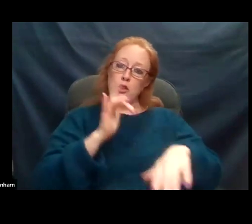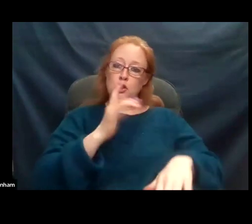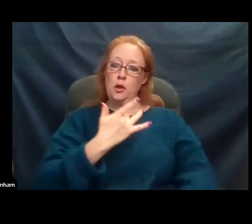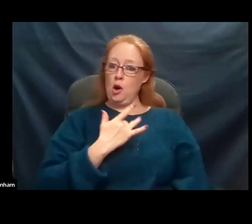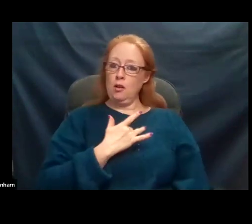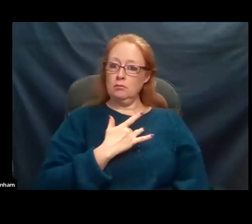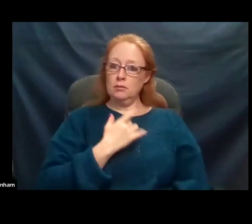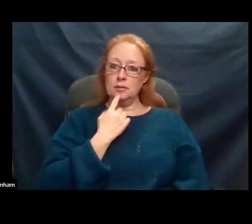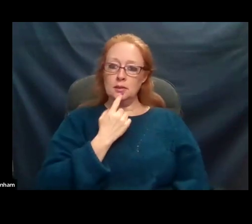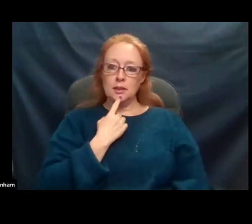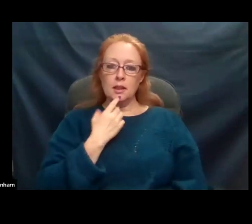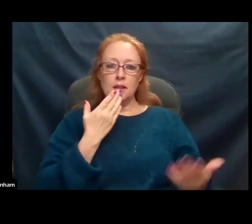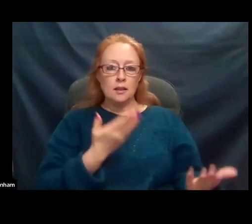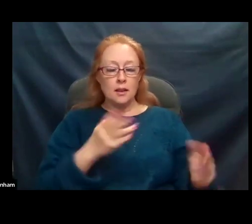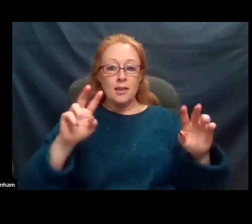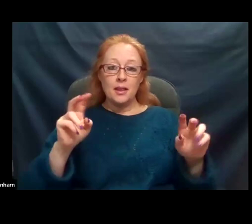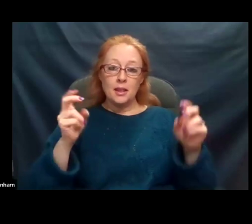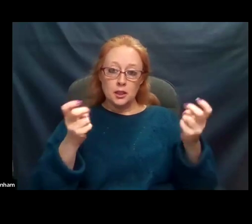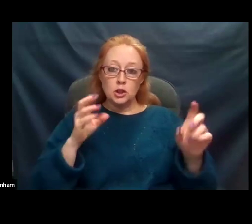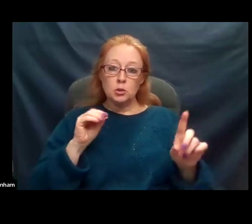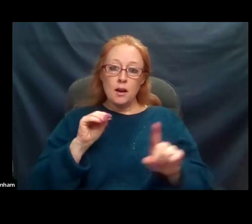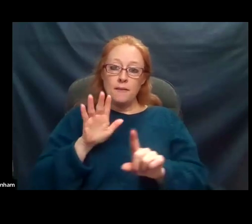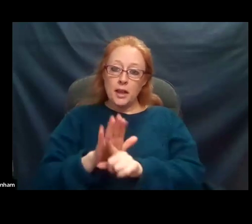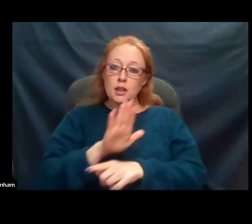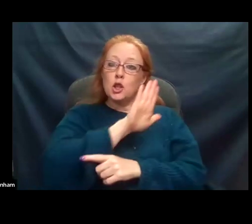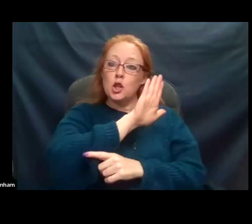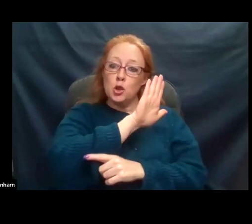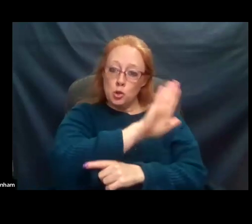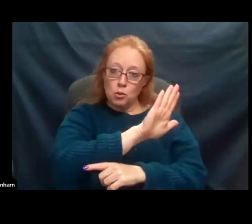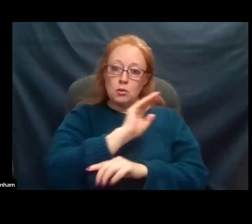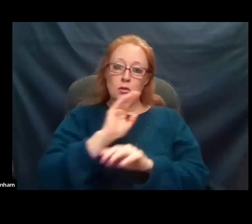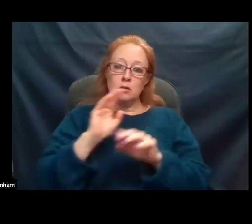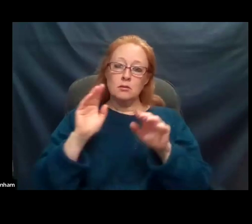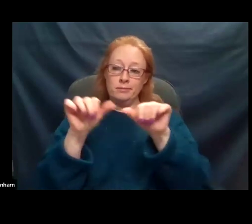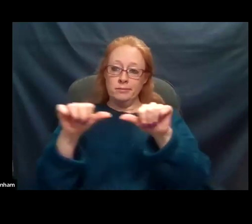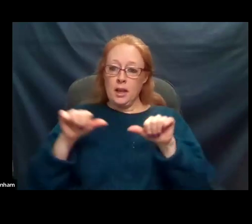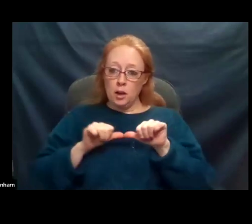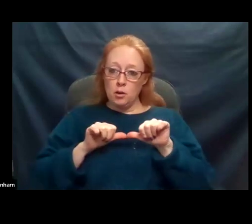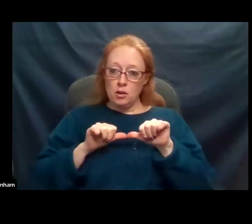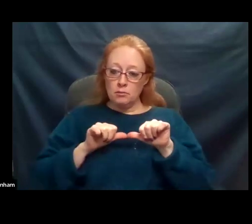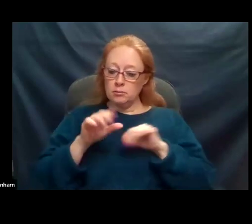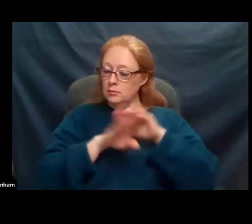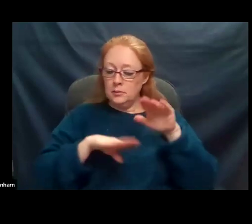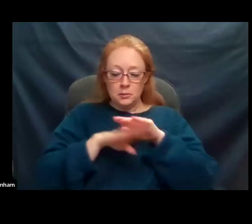Tell her story to legislators understand it from personal pesh specific. We get it so we touch their human heart string, boom.